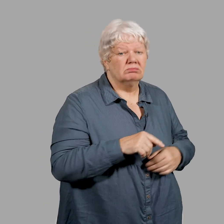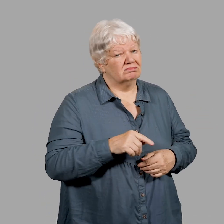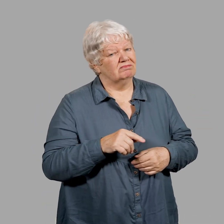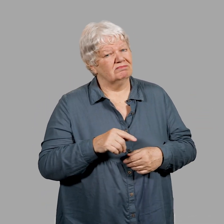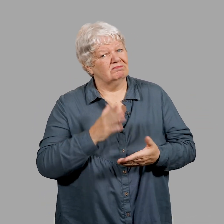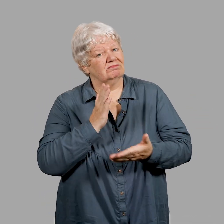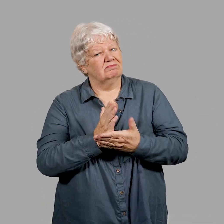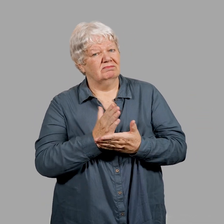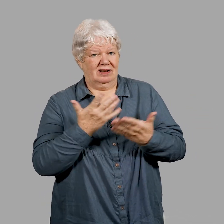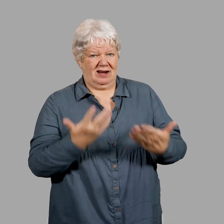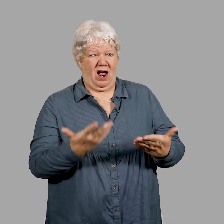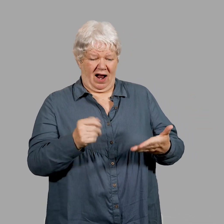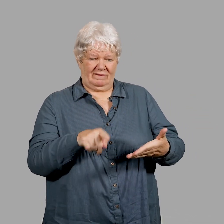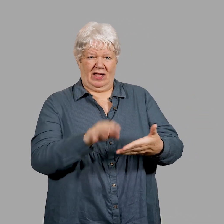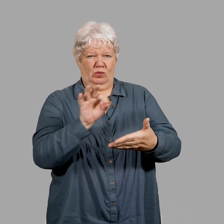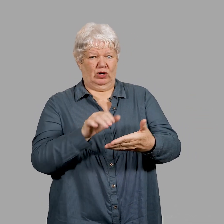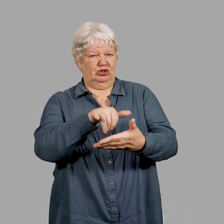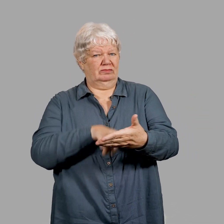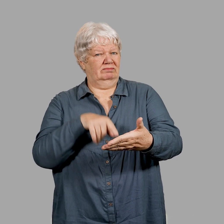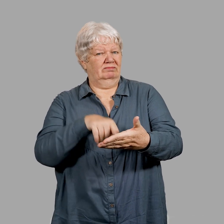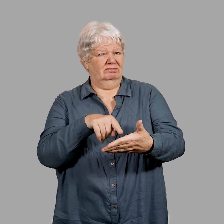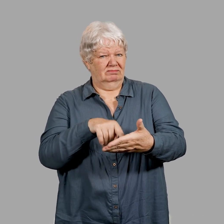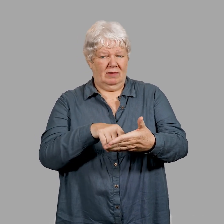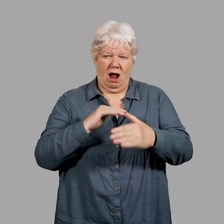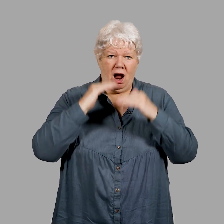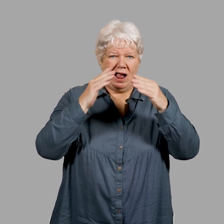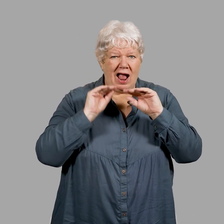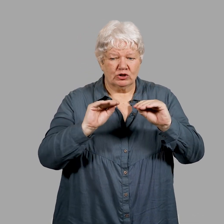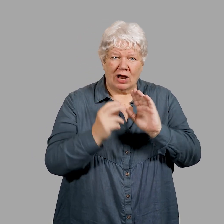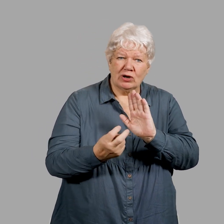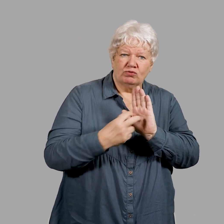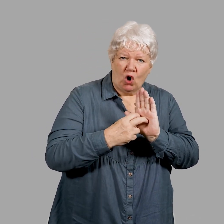Status: BSL is a standalone question at higher education enrolment,